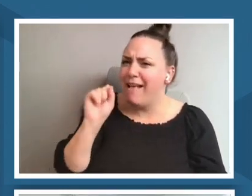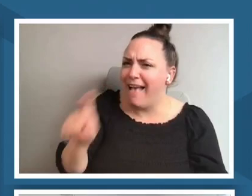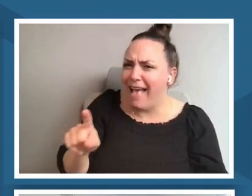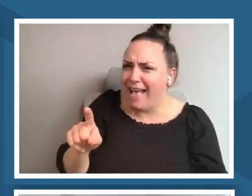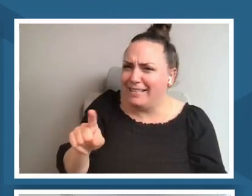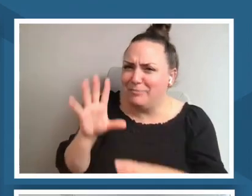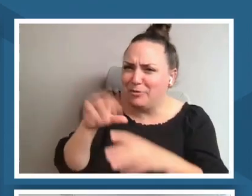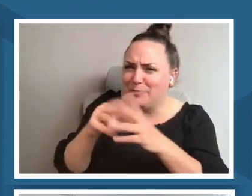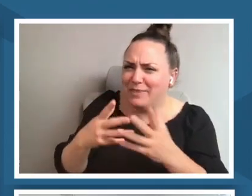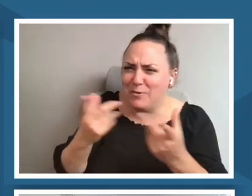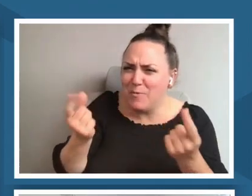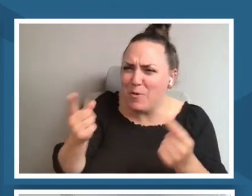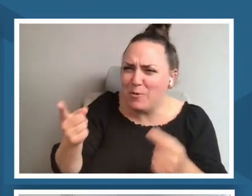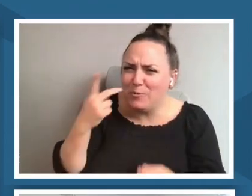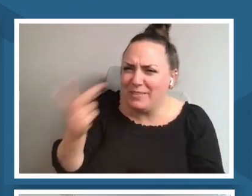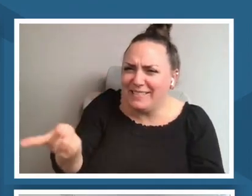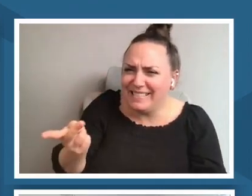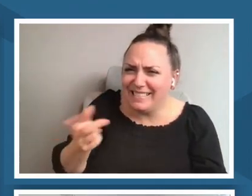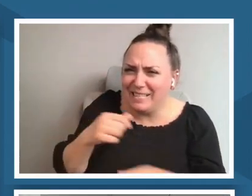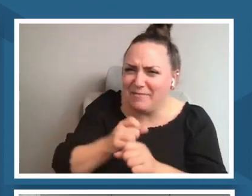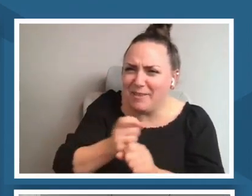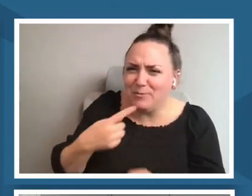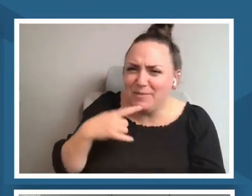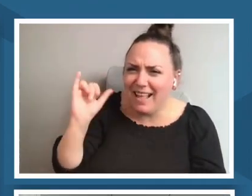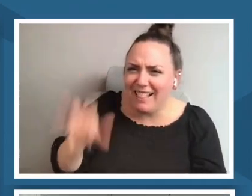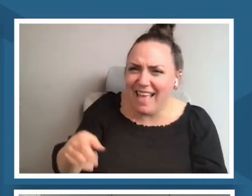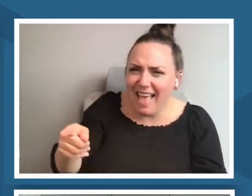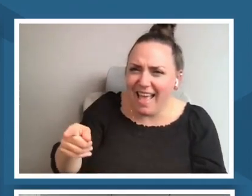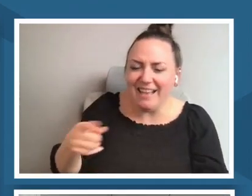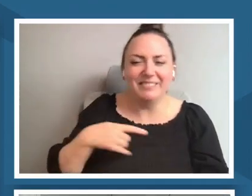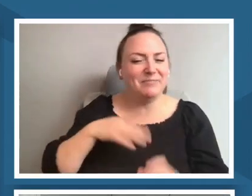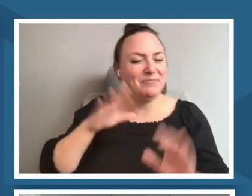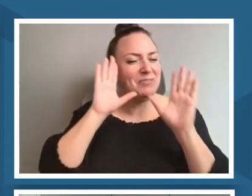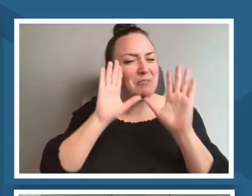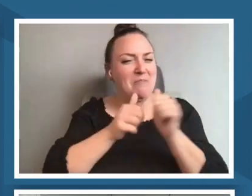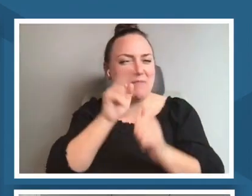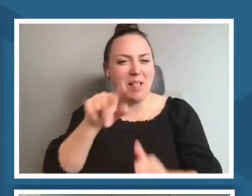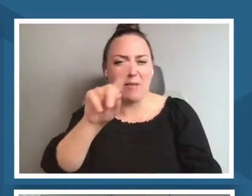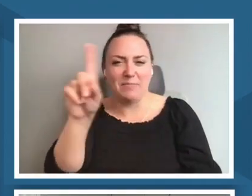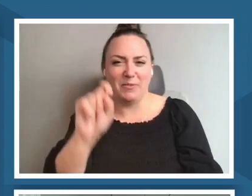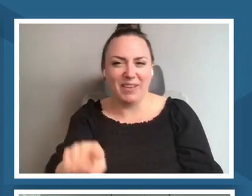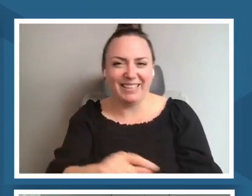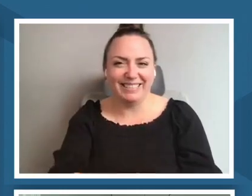as a follow-up yeah that's a great follow-up question yeah